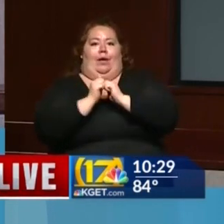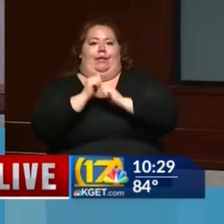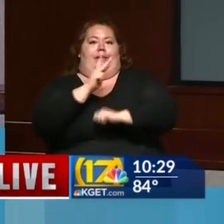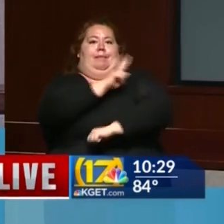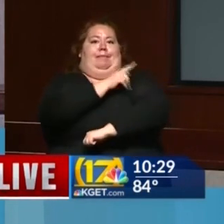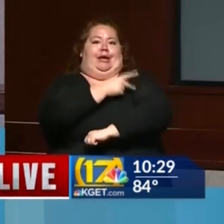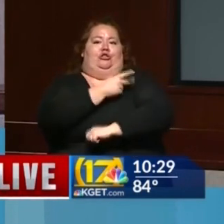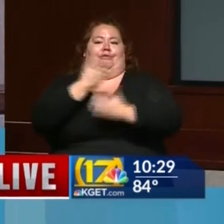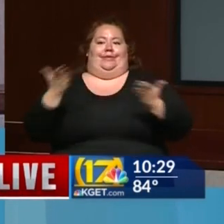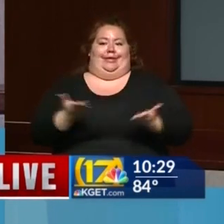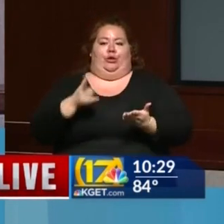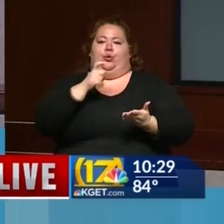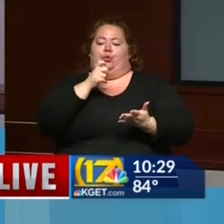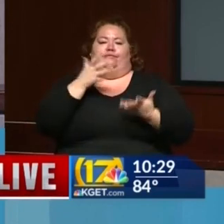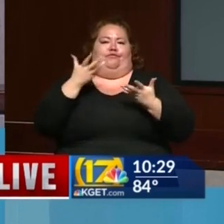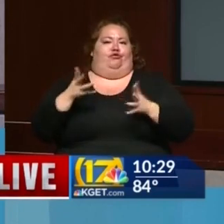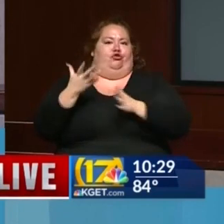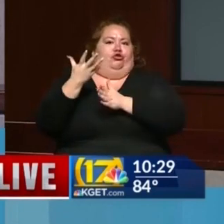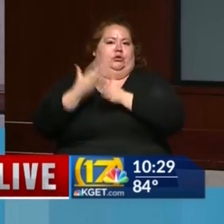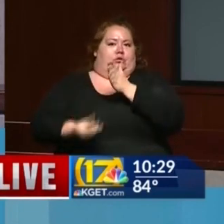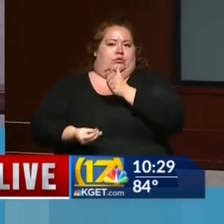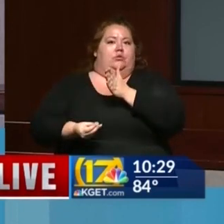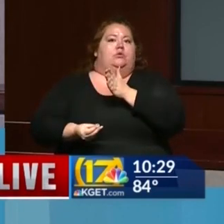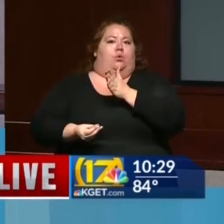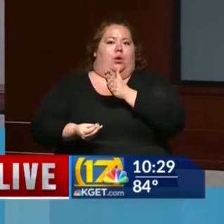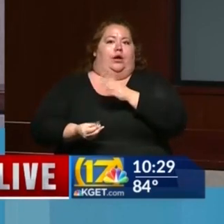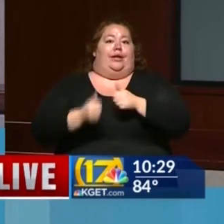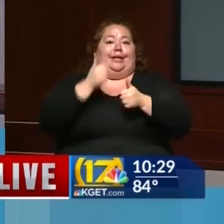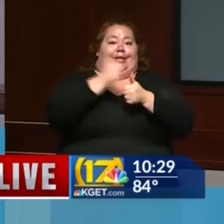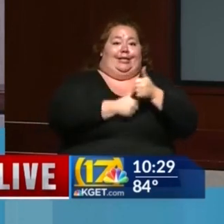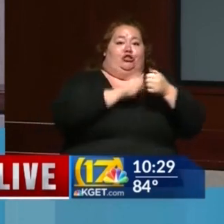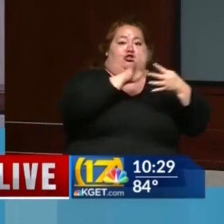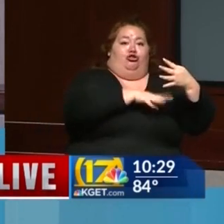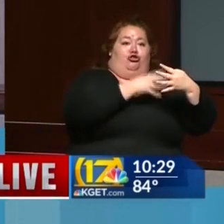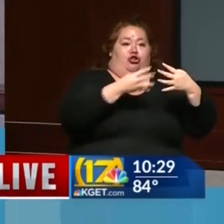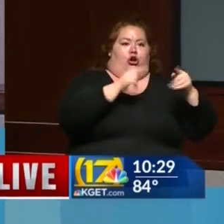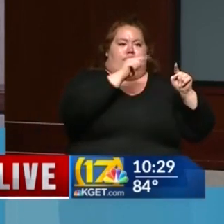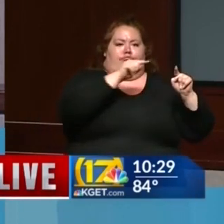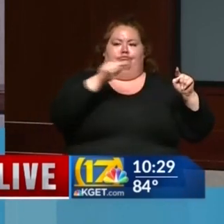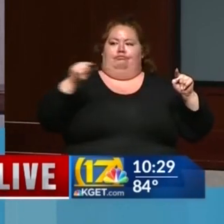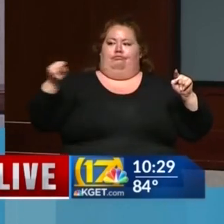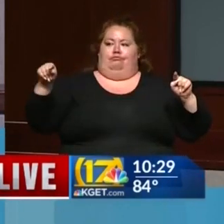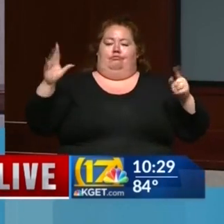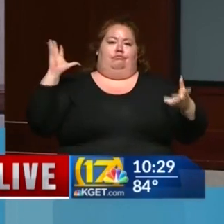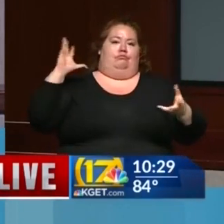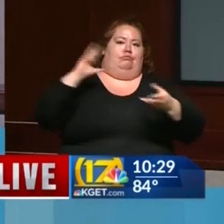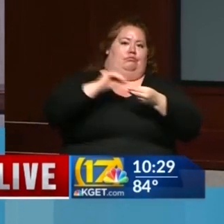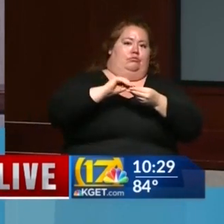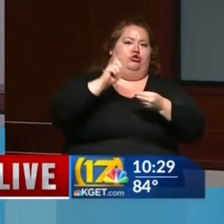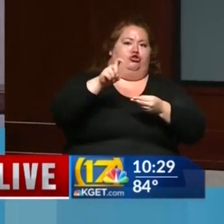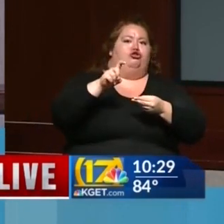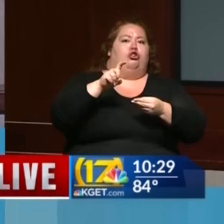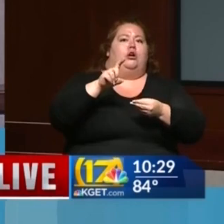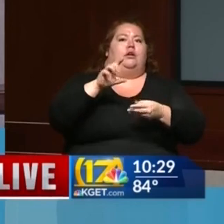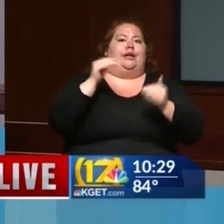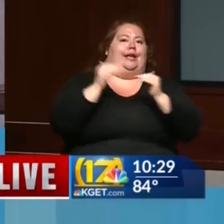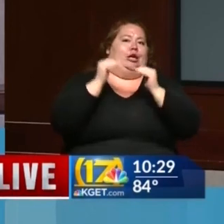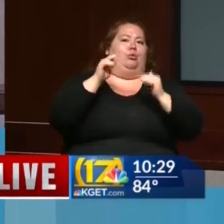AND WHAT YOU SEE ON THAT SPECIFIC PAGE IS SPECIFIC TO THE PATIENTS IN OUR COUNTY WHO HAVE DIED. SO IN EACH PARTICULAR CHART WHEN